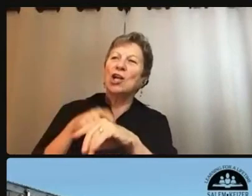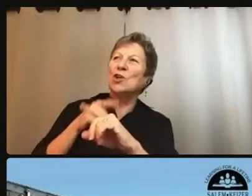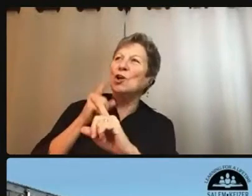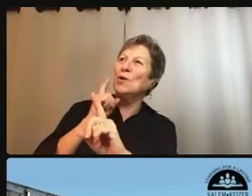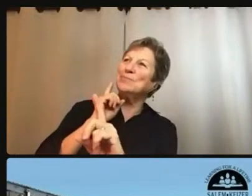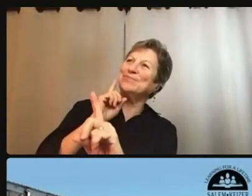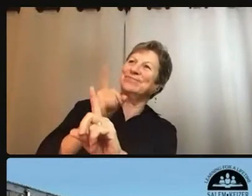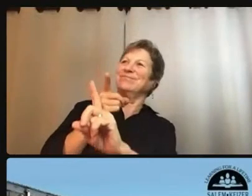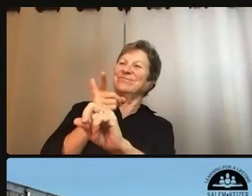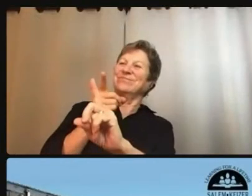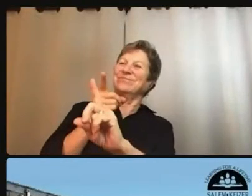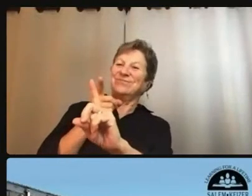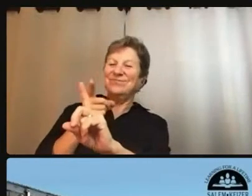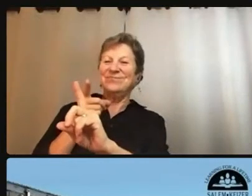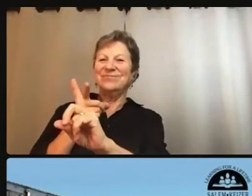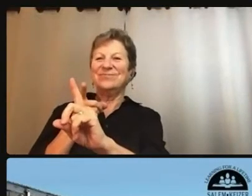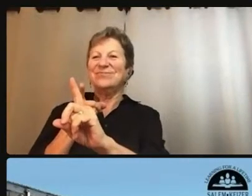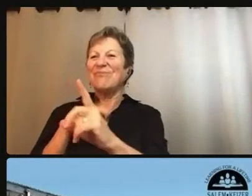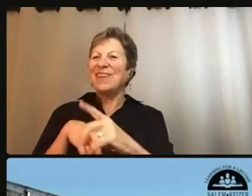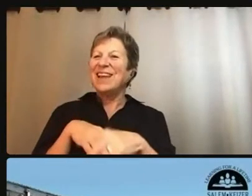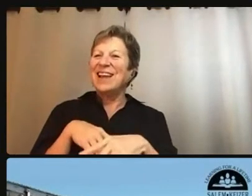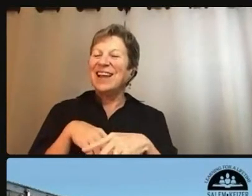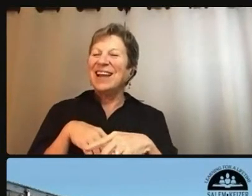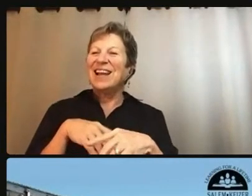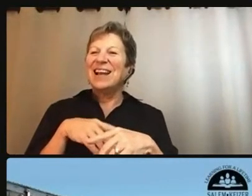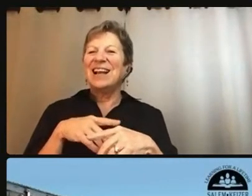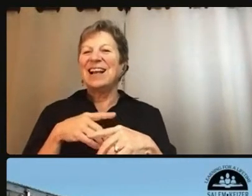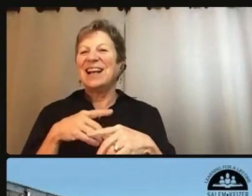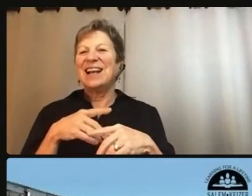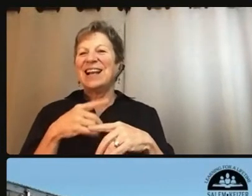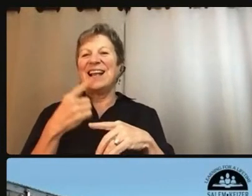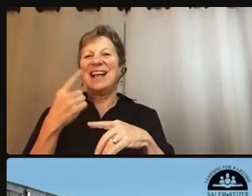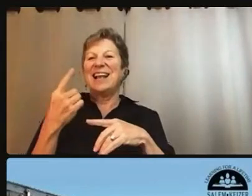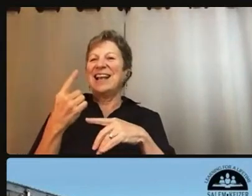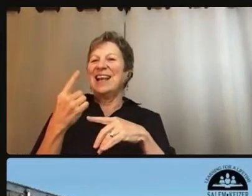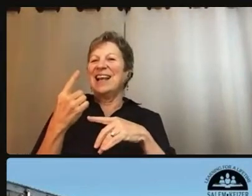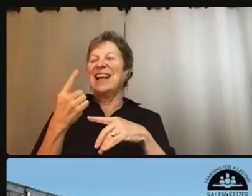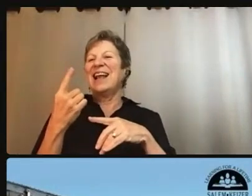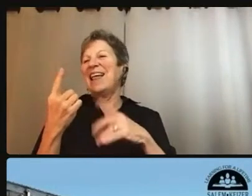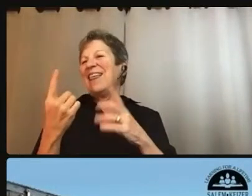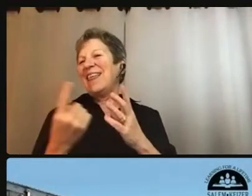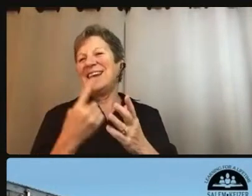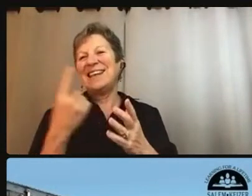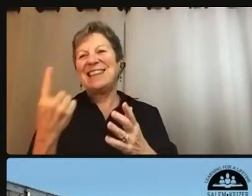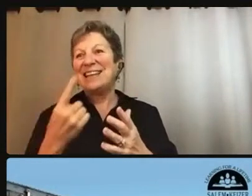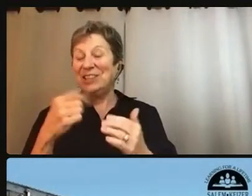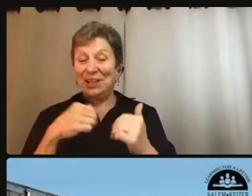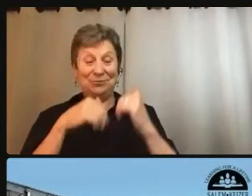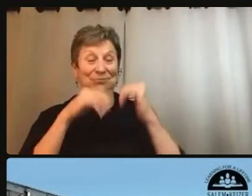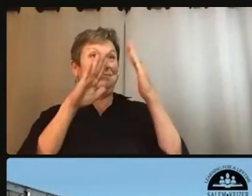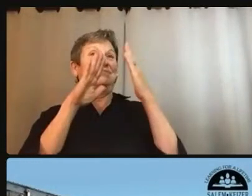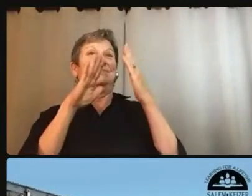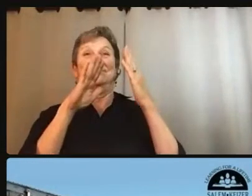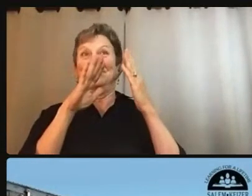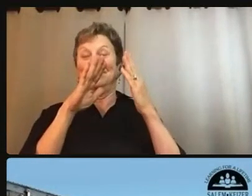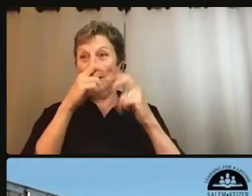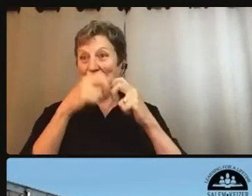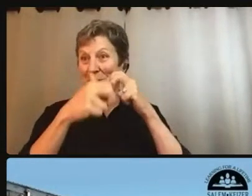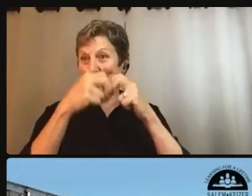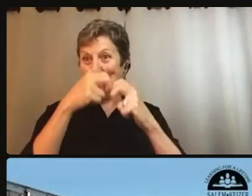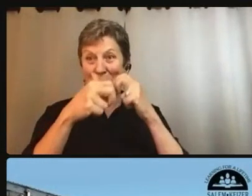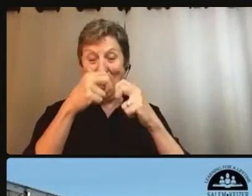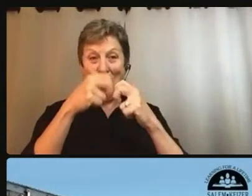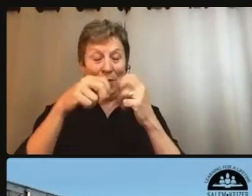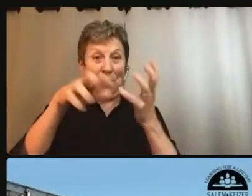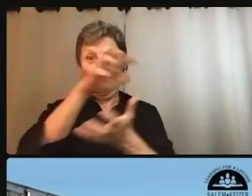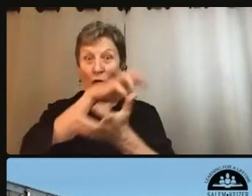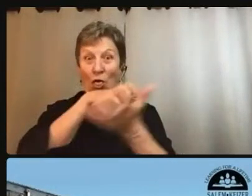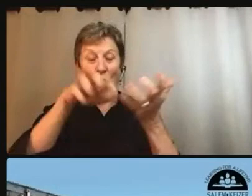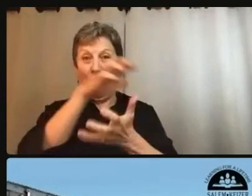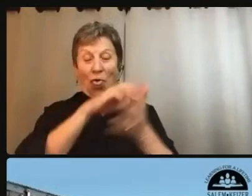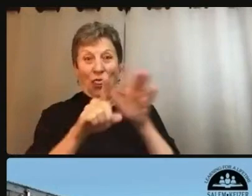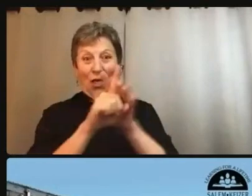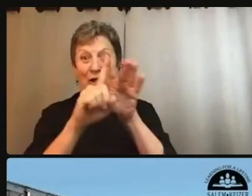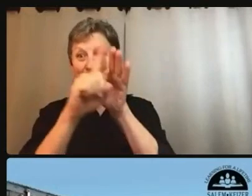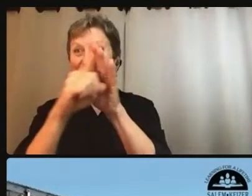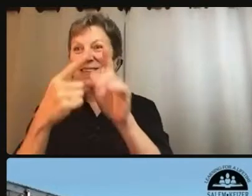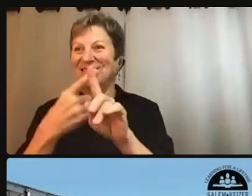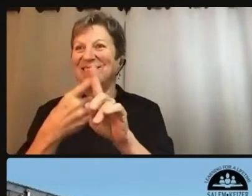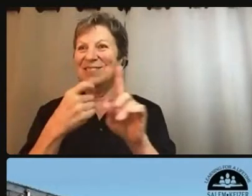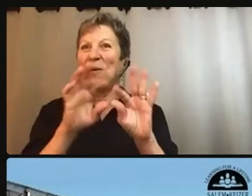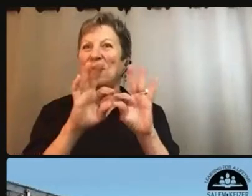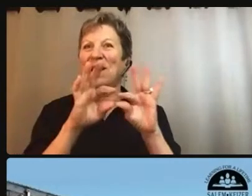EXPERIENCE HAS BEEN REALLY MORE